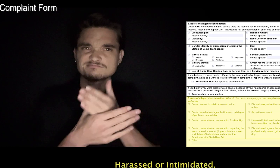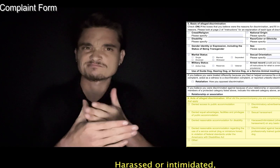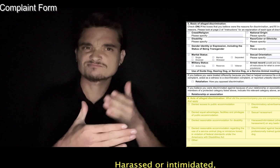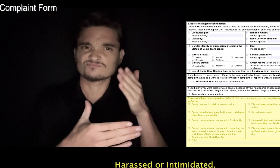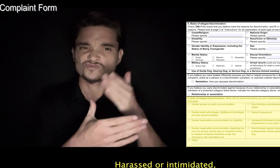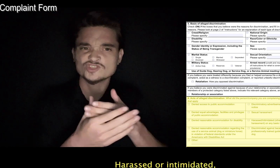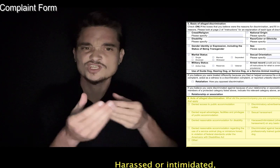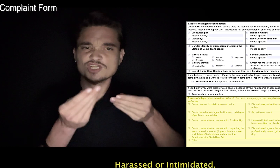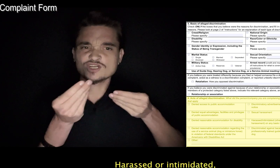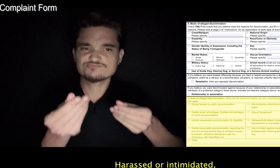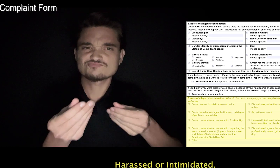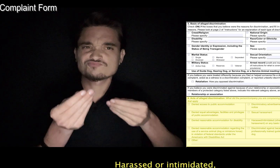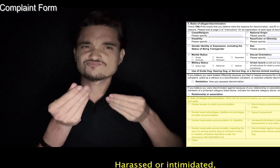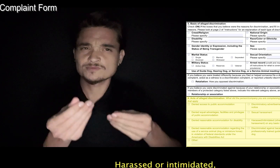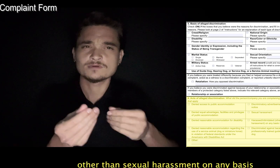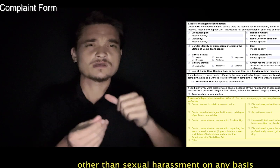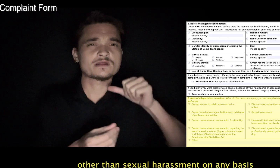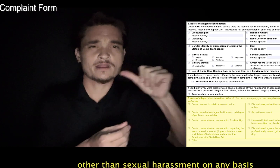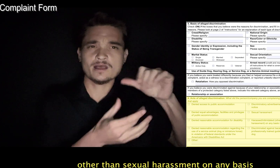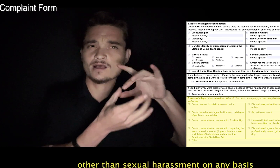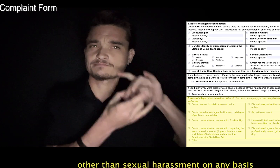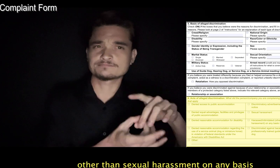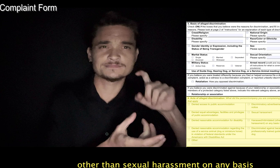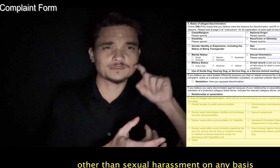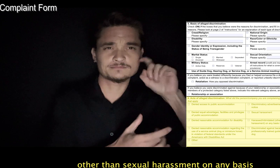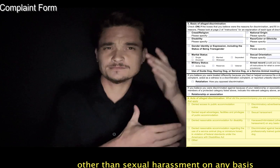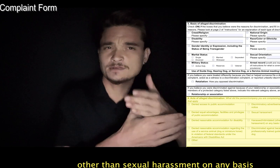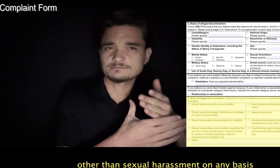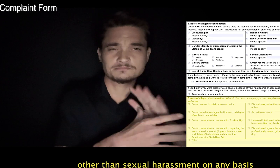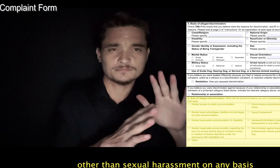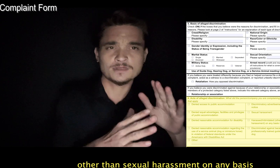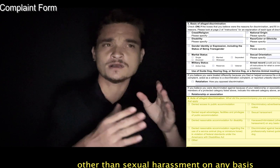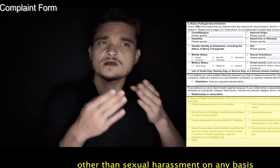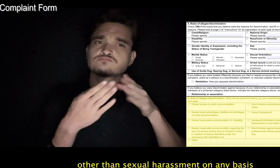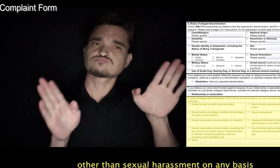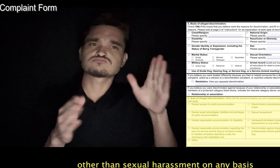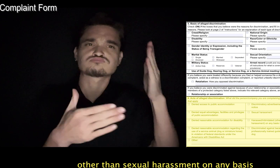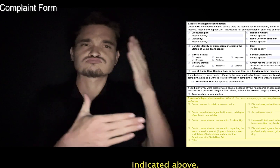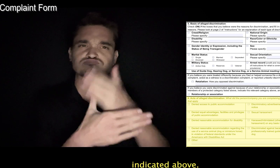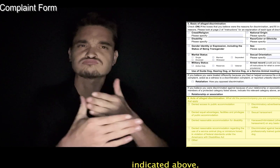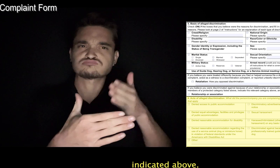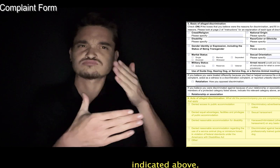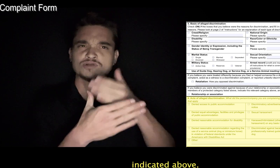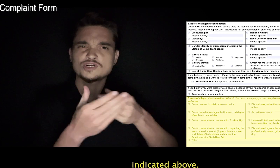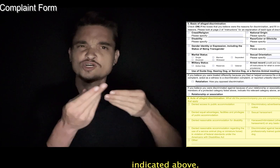Harassed or intimidated, other than sexual harassment on any basis indicated above.